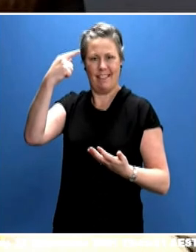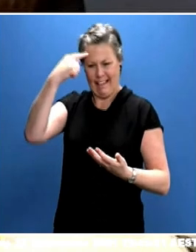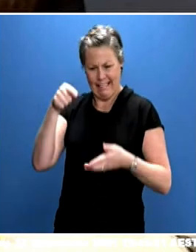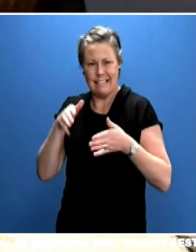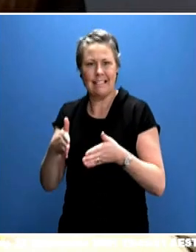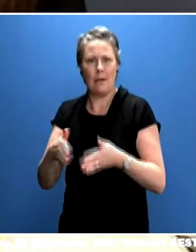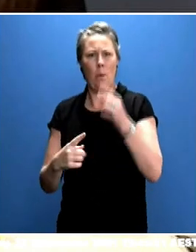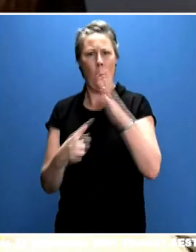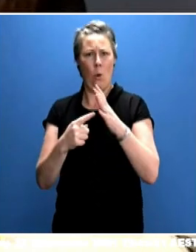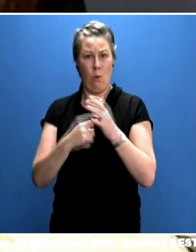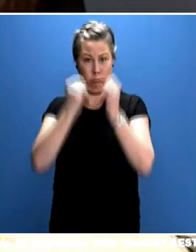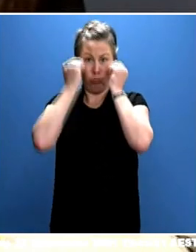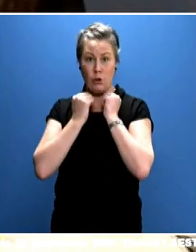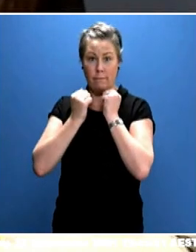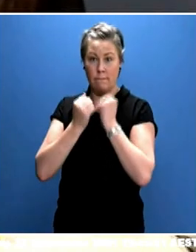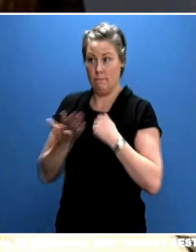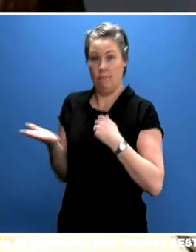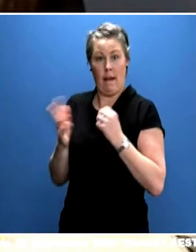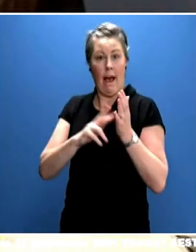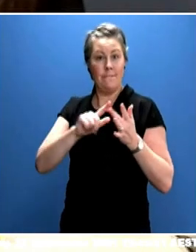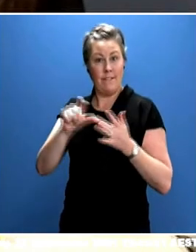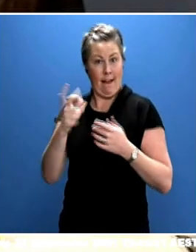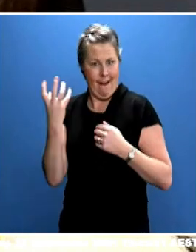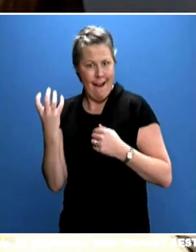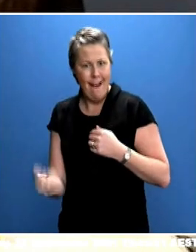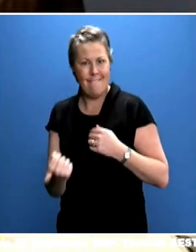If you look at what's happened in Victoria, Koori Courts have been in